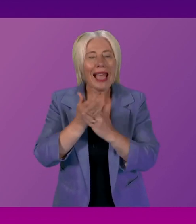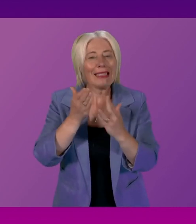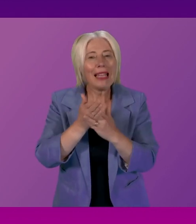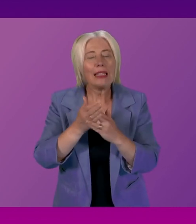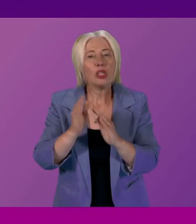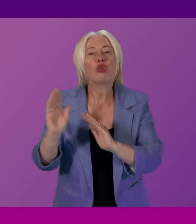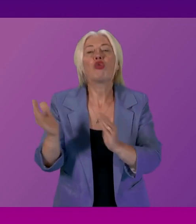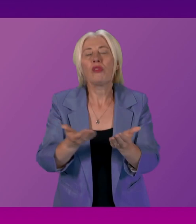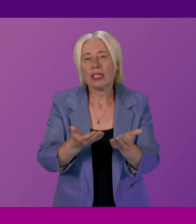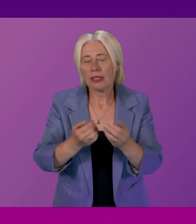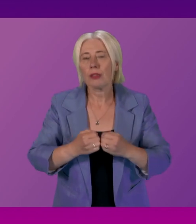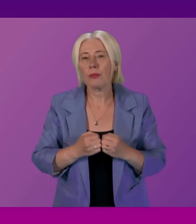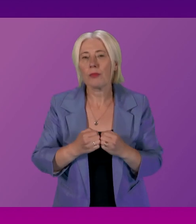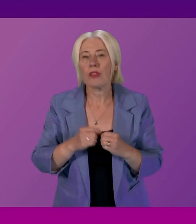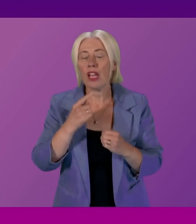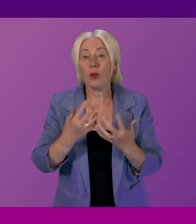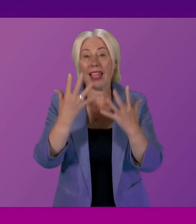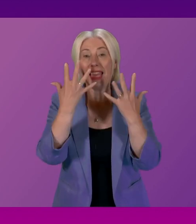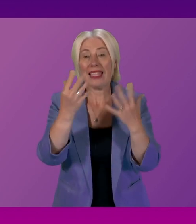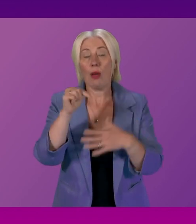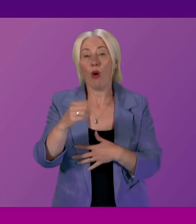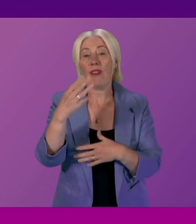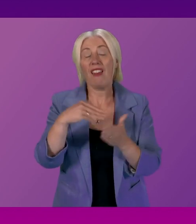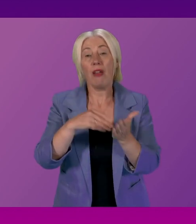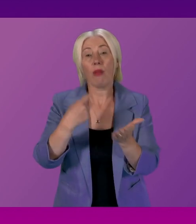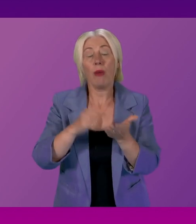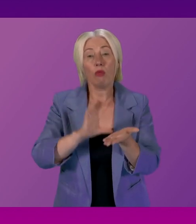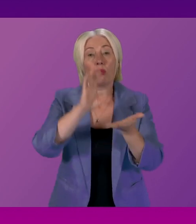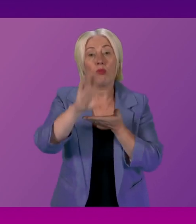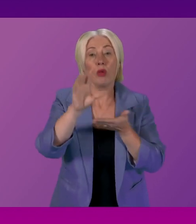We have also committed £10.5 million to help health boards to improve their capacity and